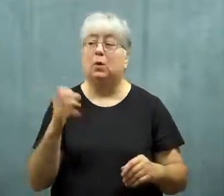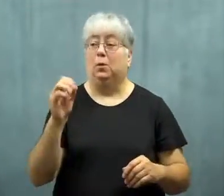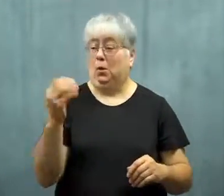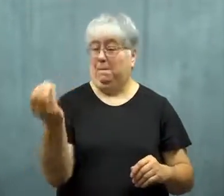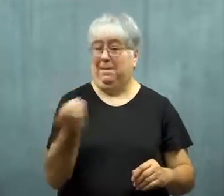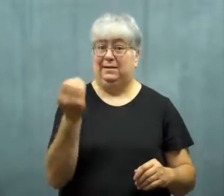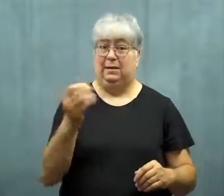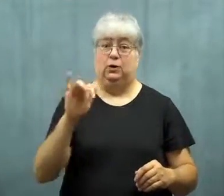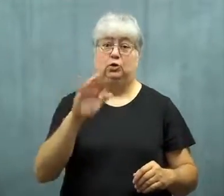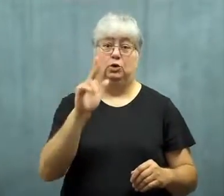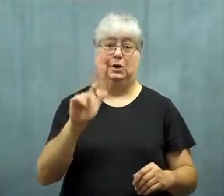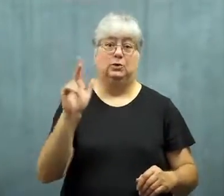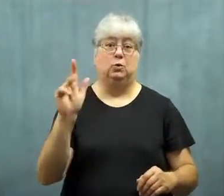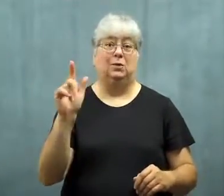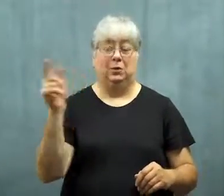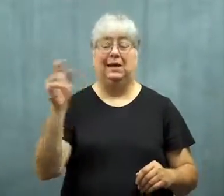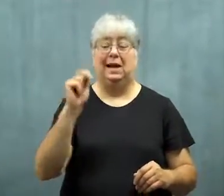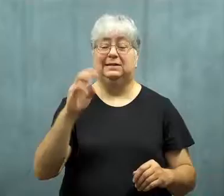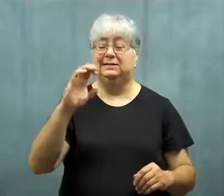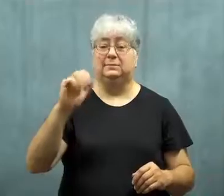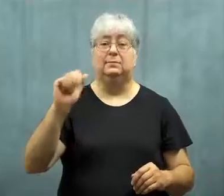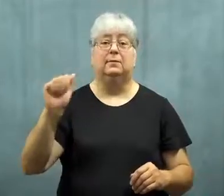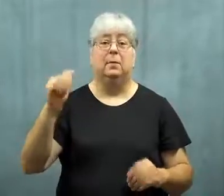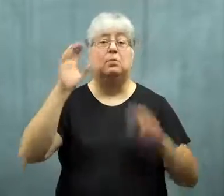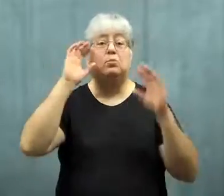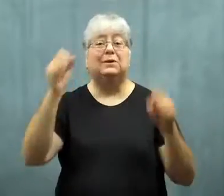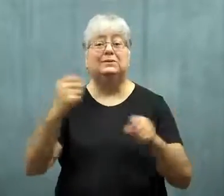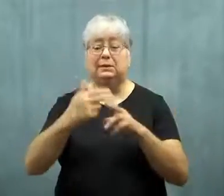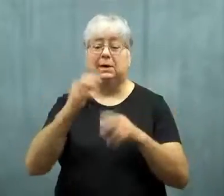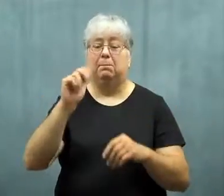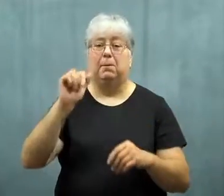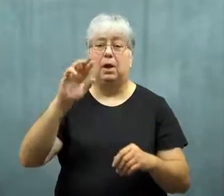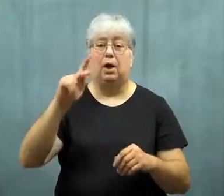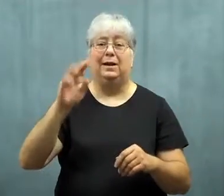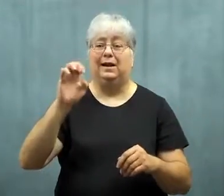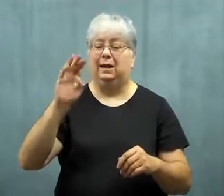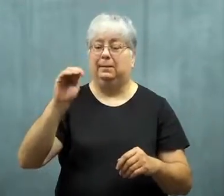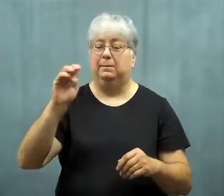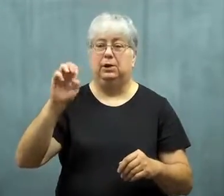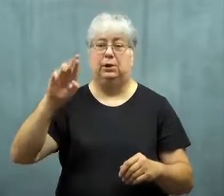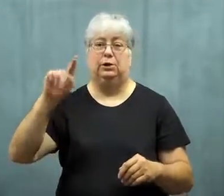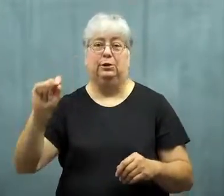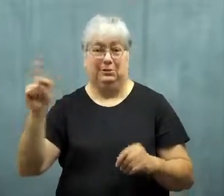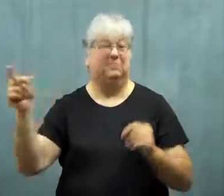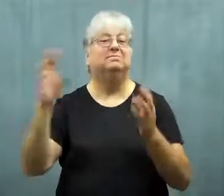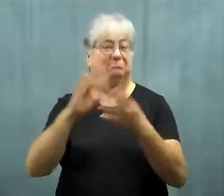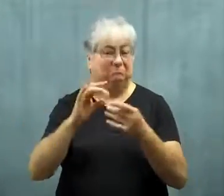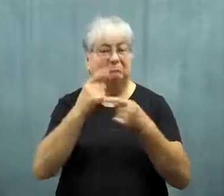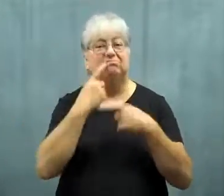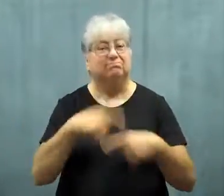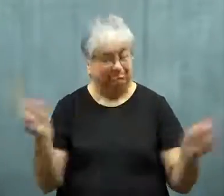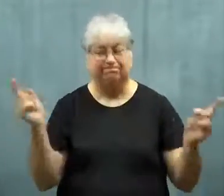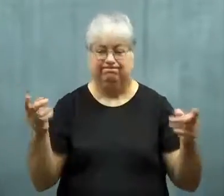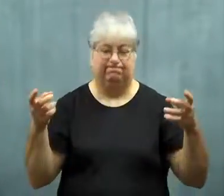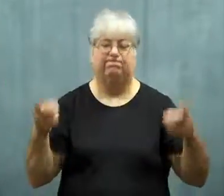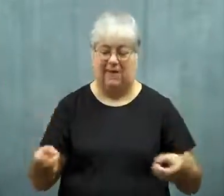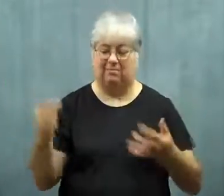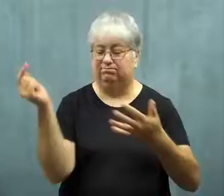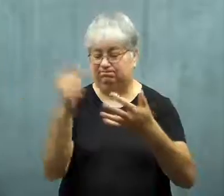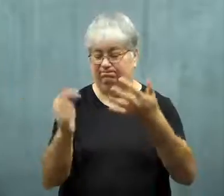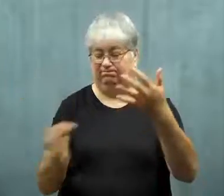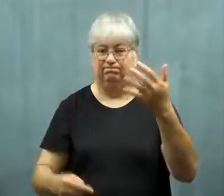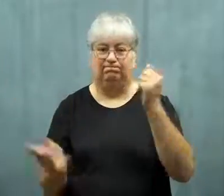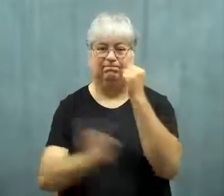On Monday, July 23, NCAA president, Mark Emmert,